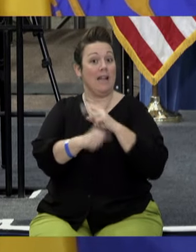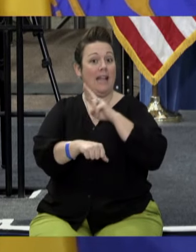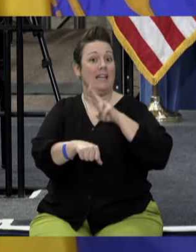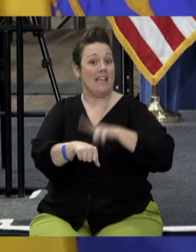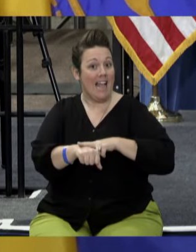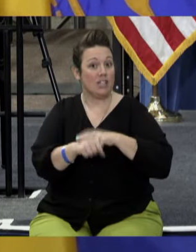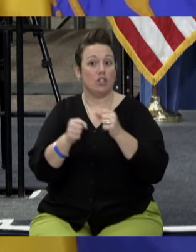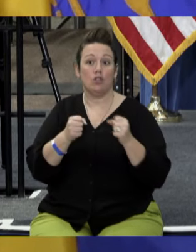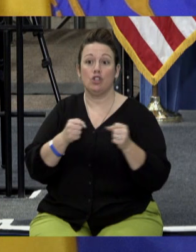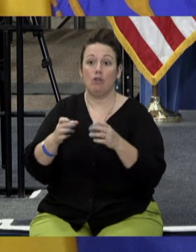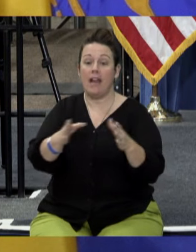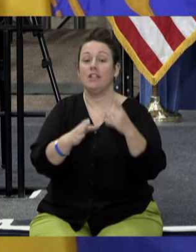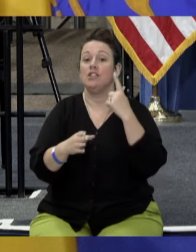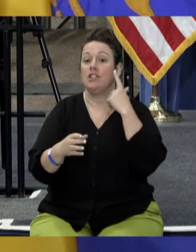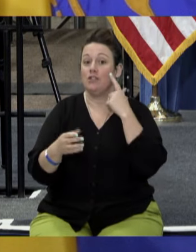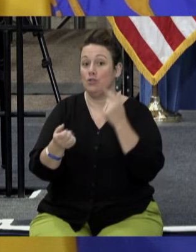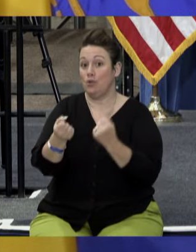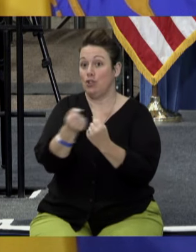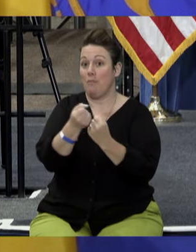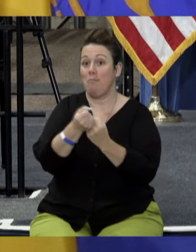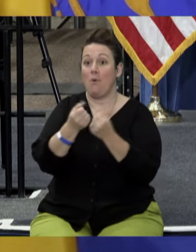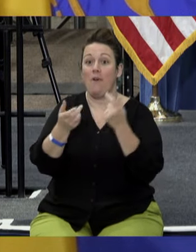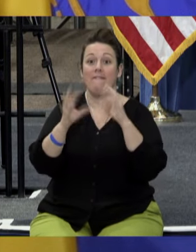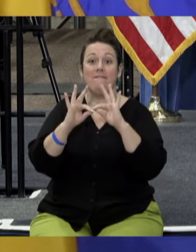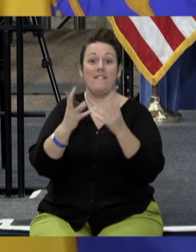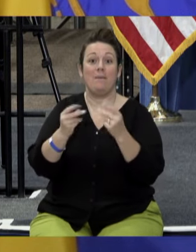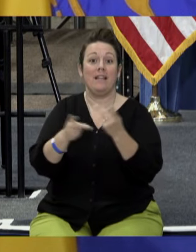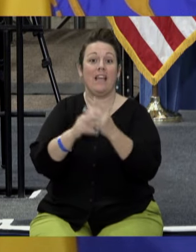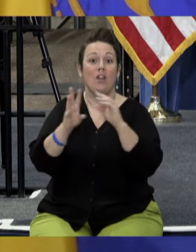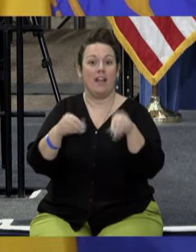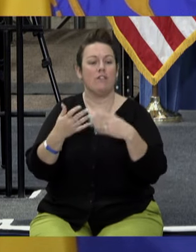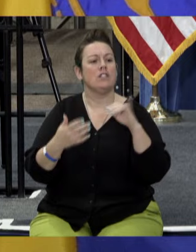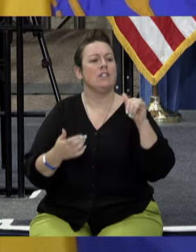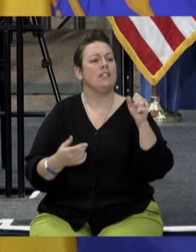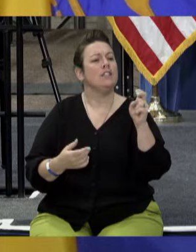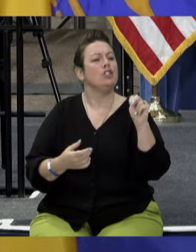support family caregivers. I know Jason spoke a little bit about this national strategy,